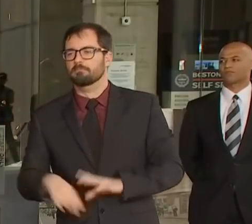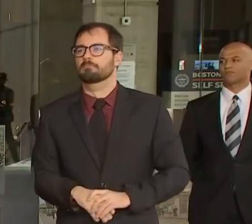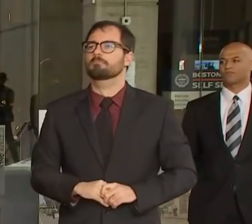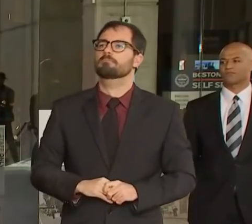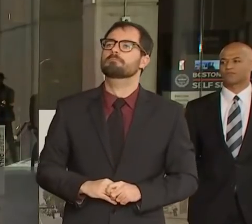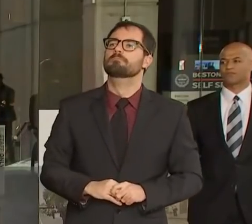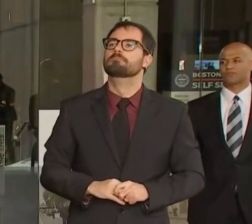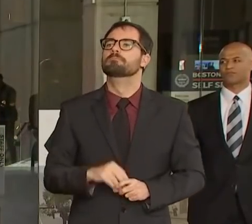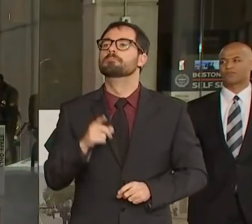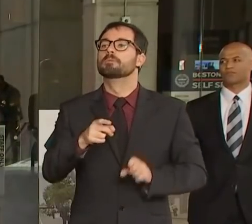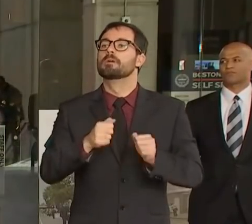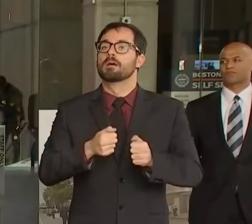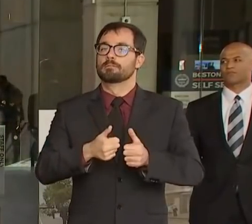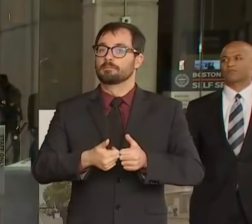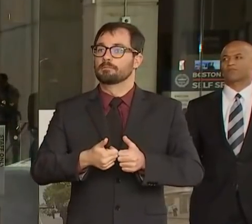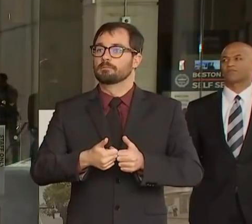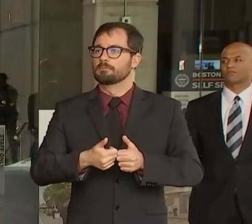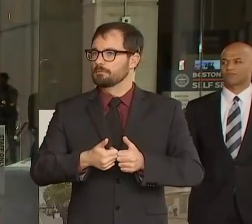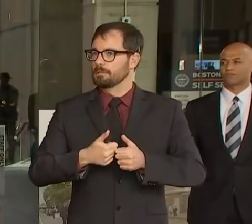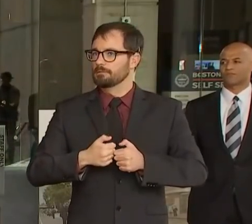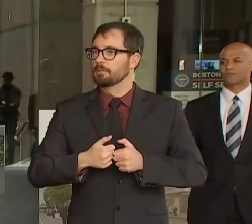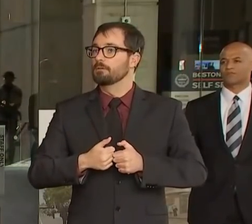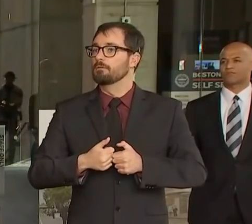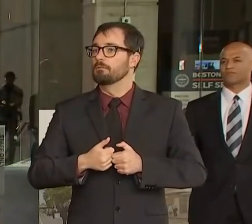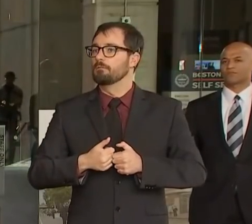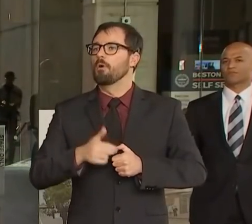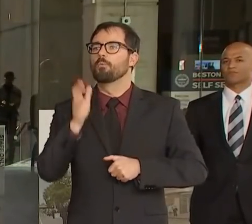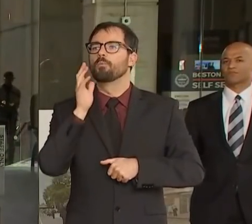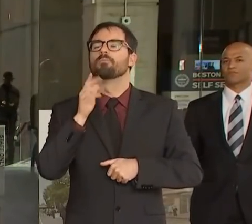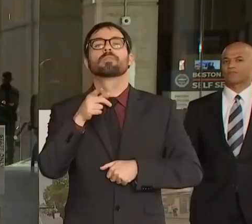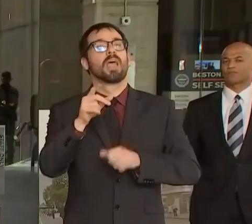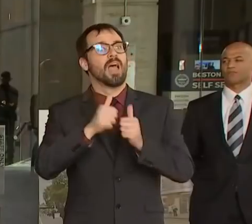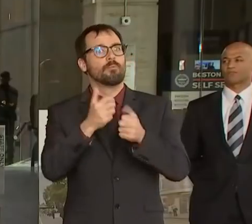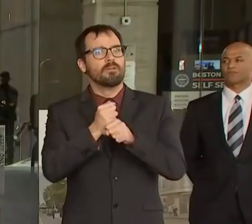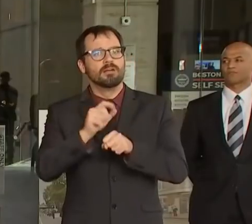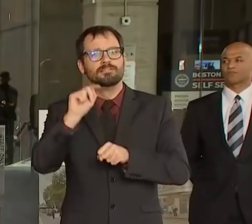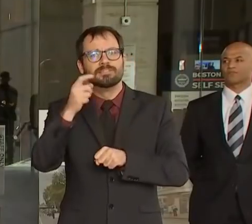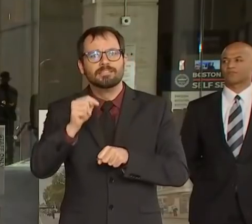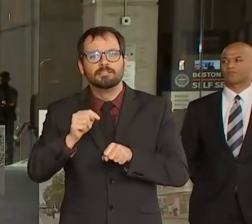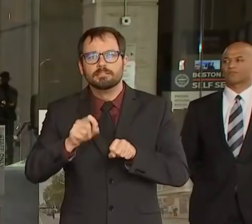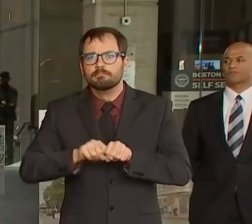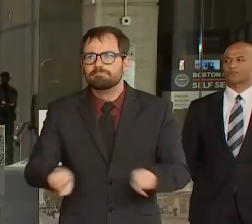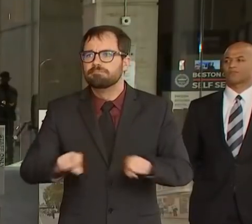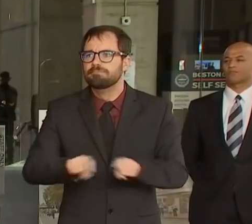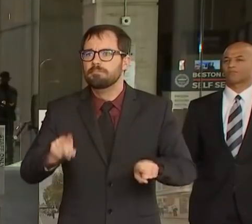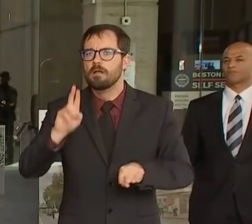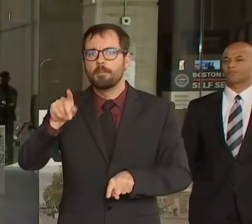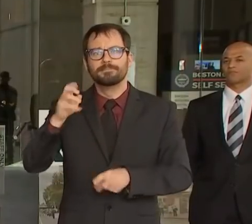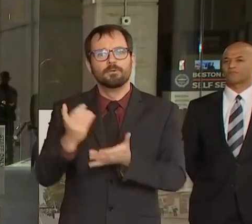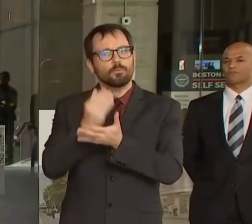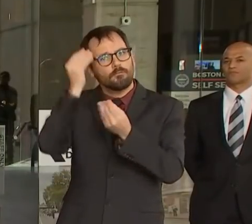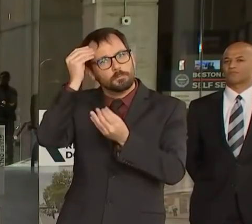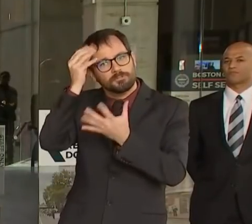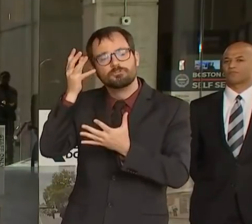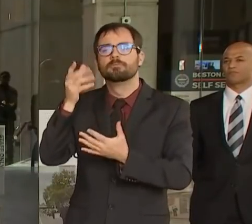AND THE STATE IS 211. TO GET REGULAR UPDATES BY TEXT,